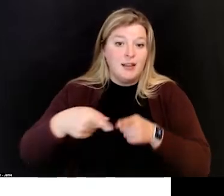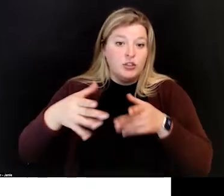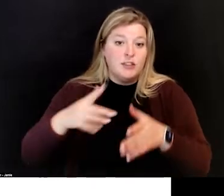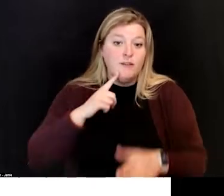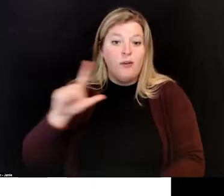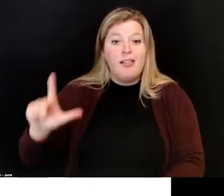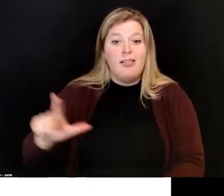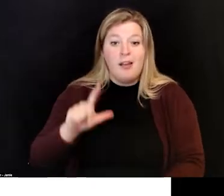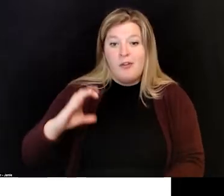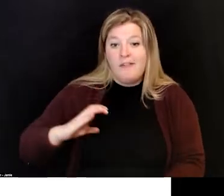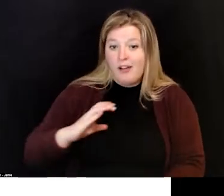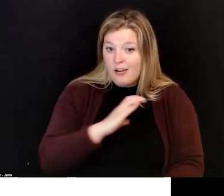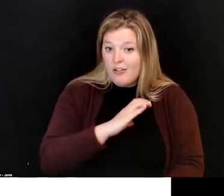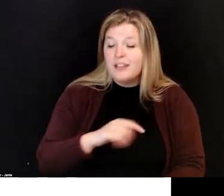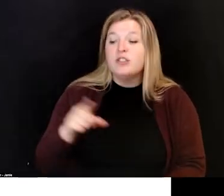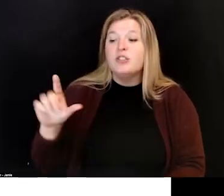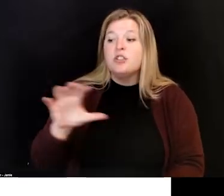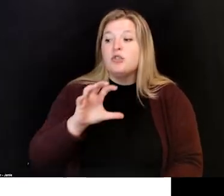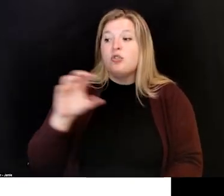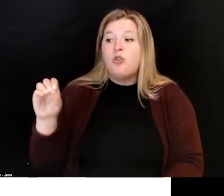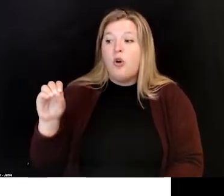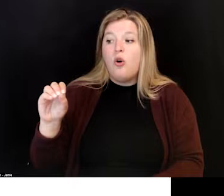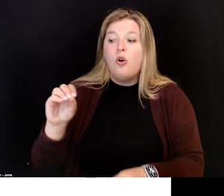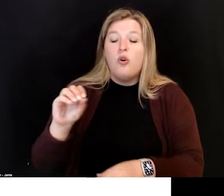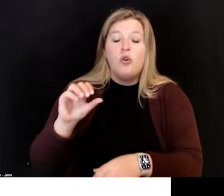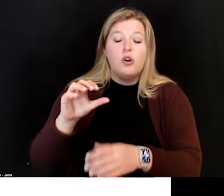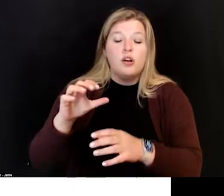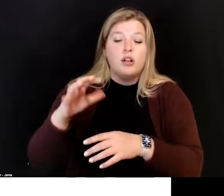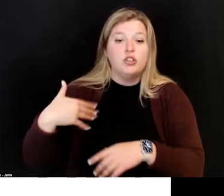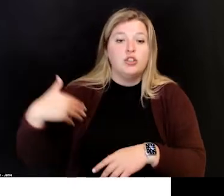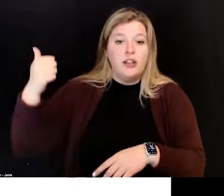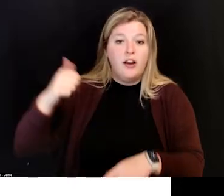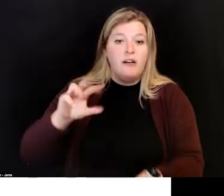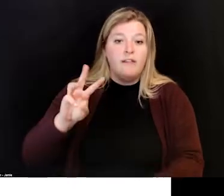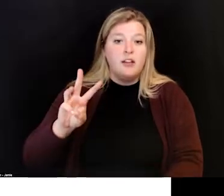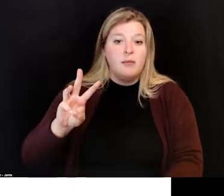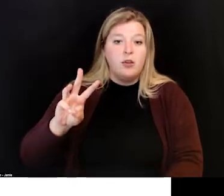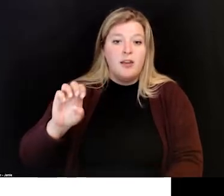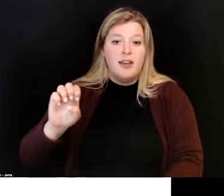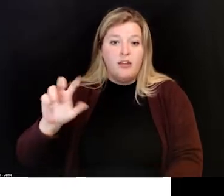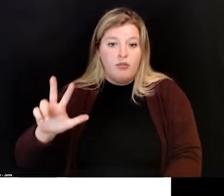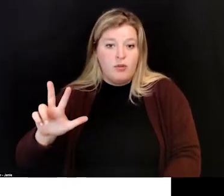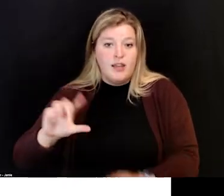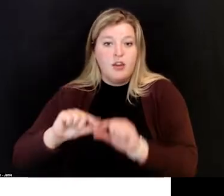co-chair of the W3C Accessibility Guidelines Working Group, executive director